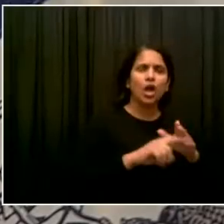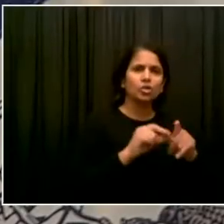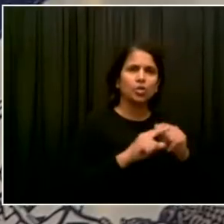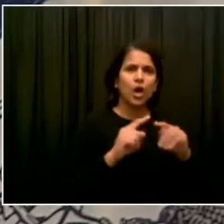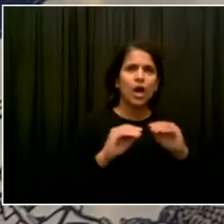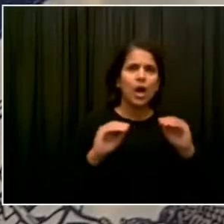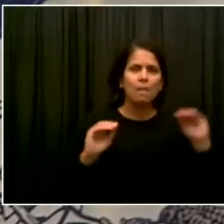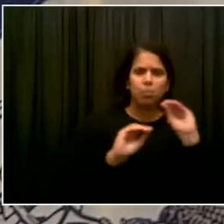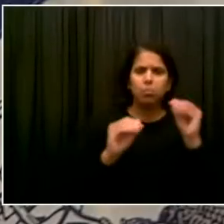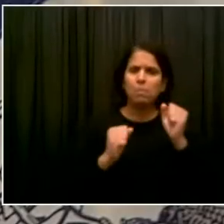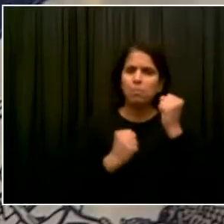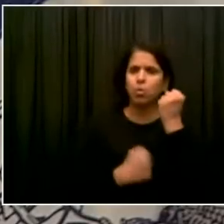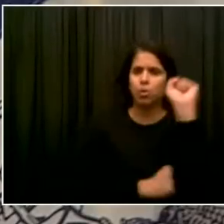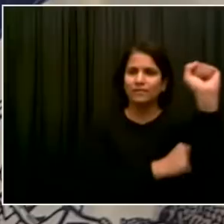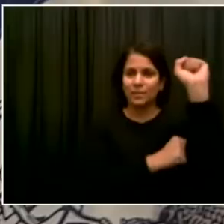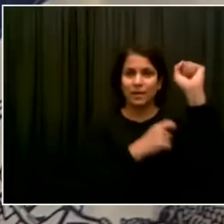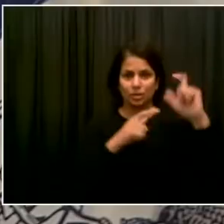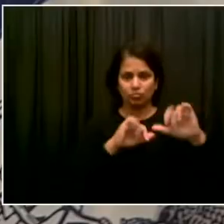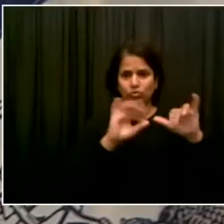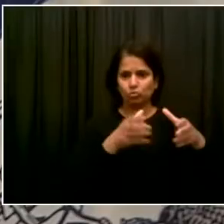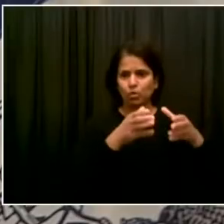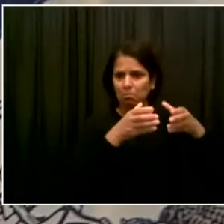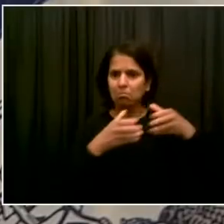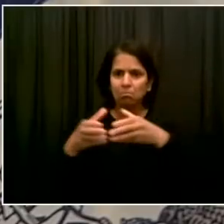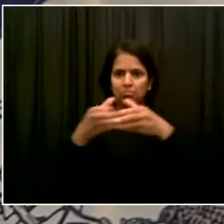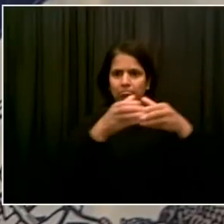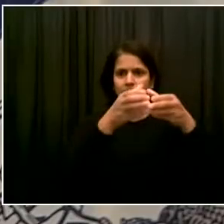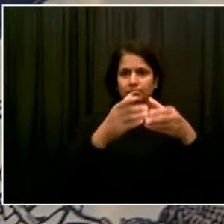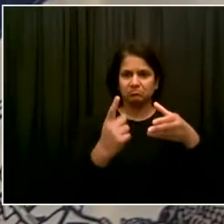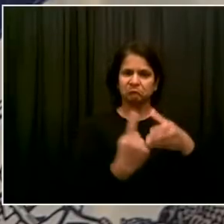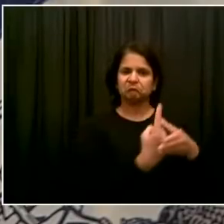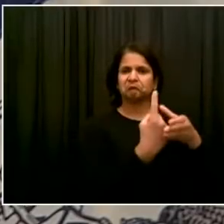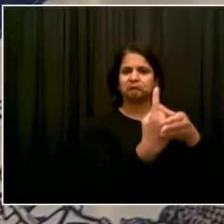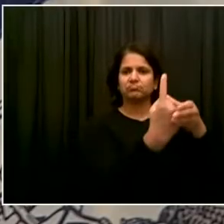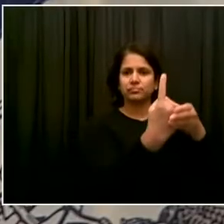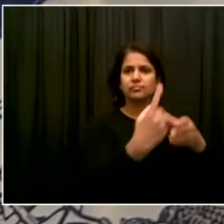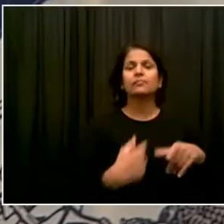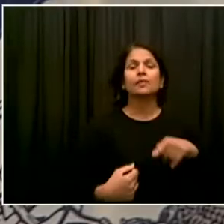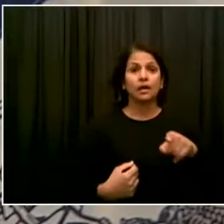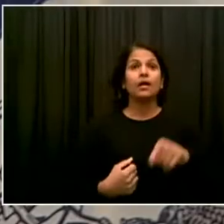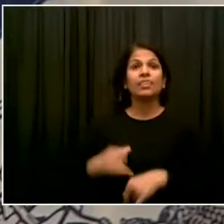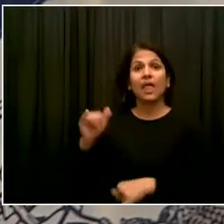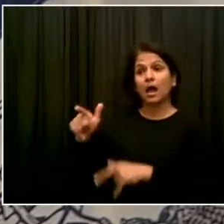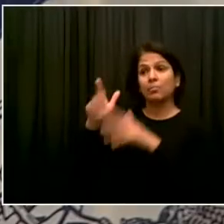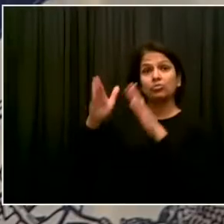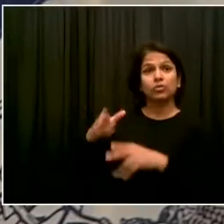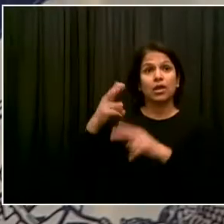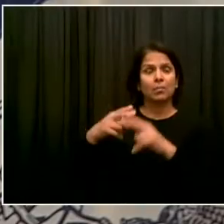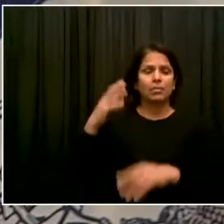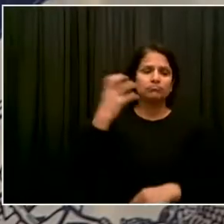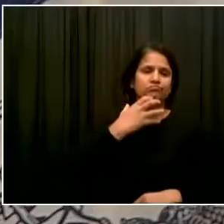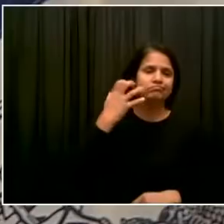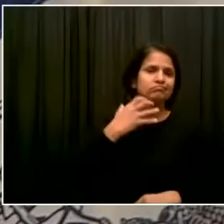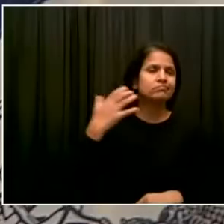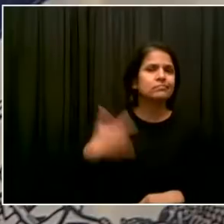SPECIFIC MOMENT OF CHANGE THE WHOLE MOVEMENT AND OMSE EOPPE L CHANGE THINGS IN A WAY THAT IS